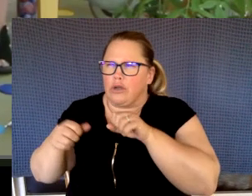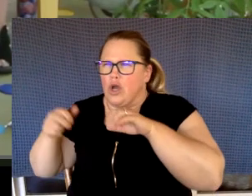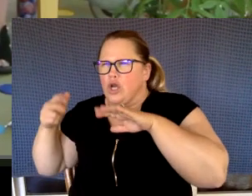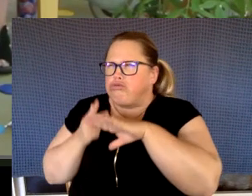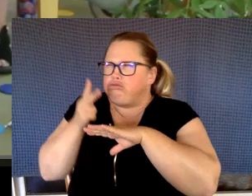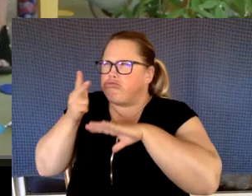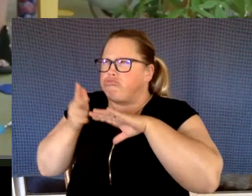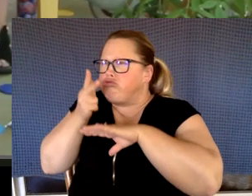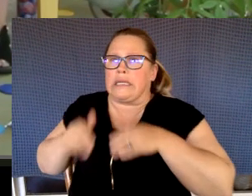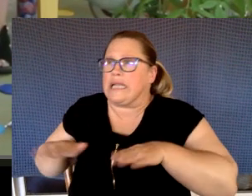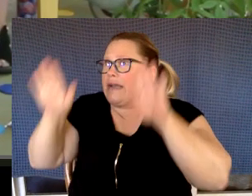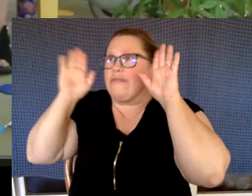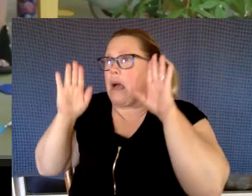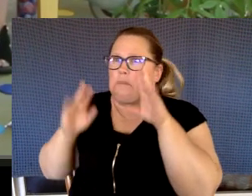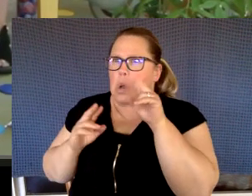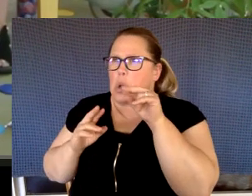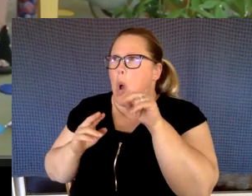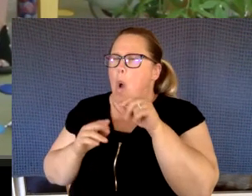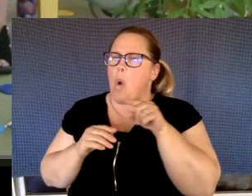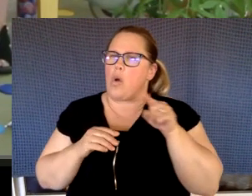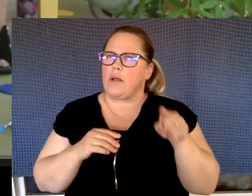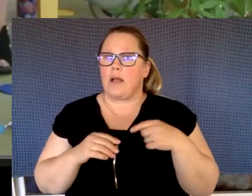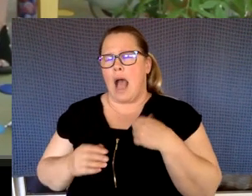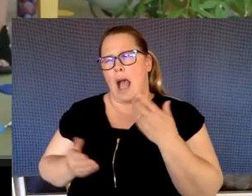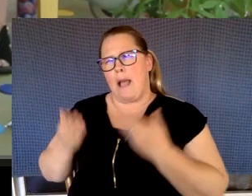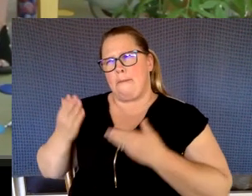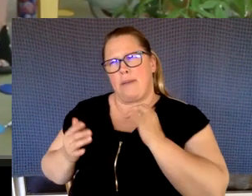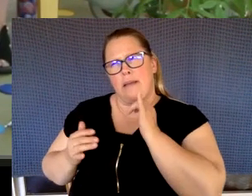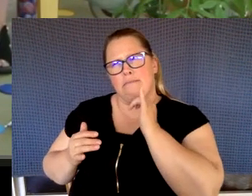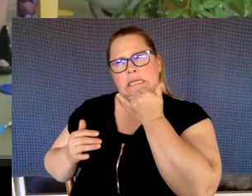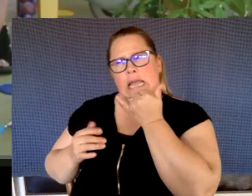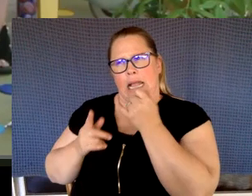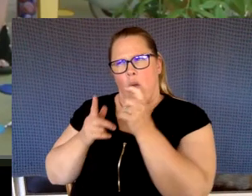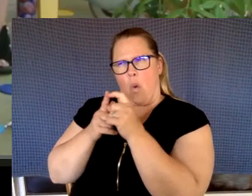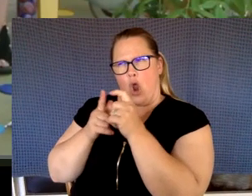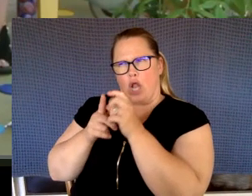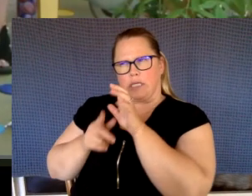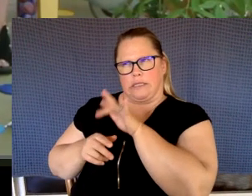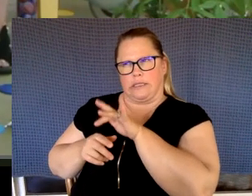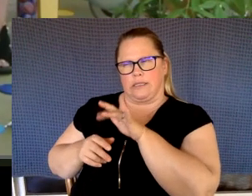Absolutely. Now I may mispronounce her name so i want to apologize